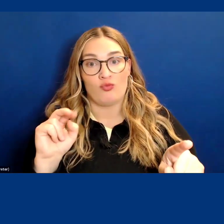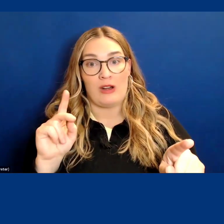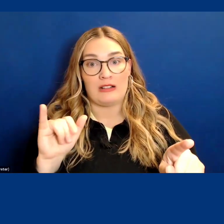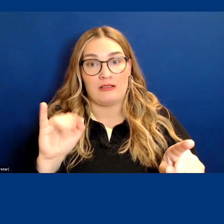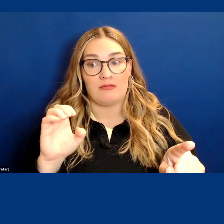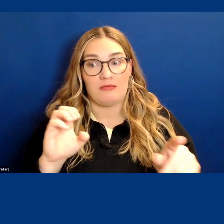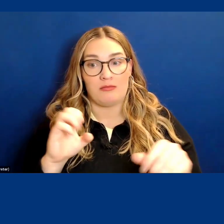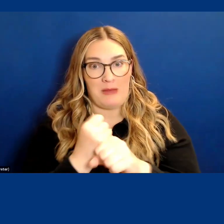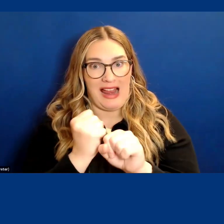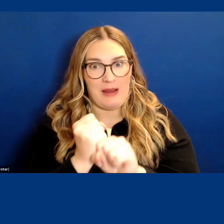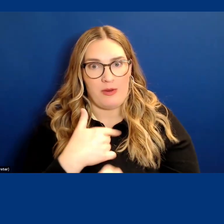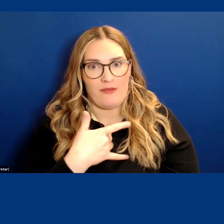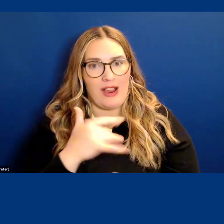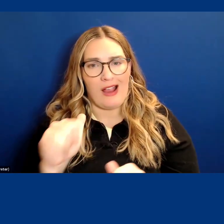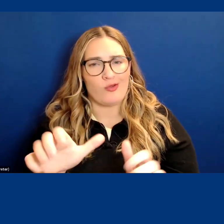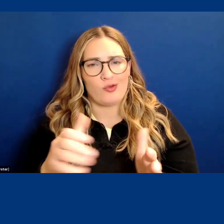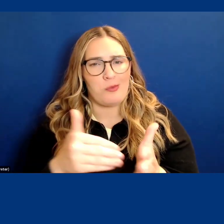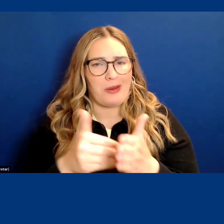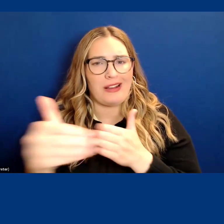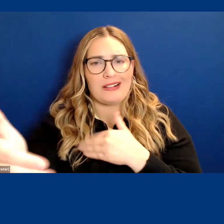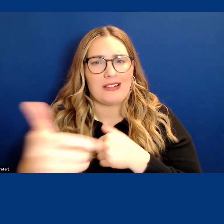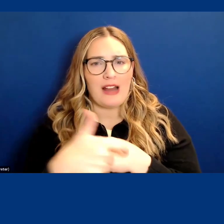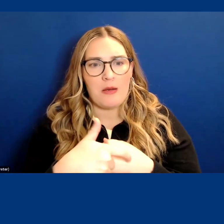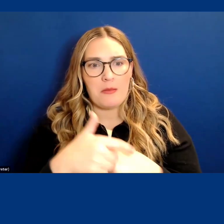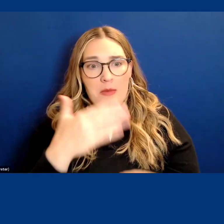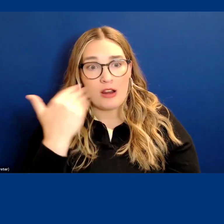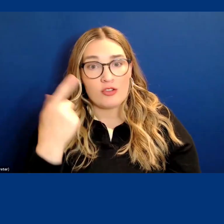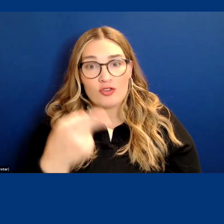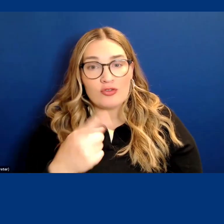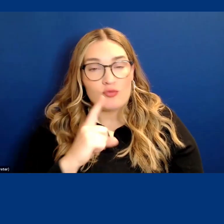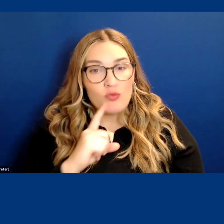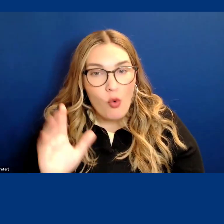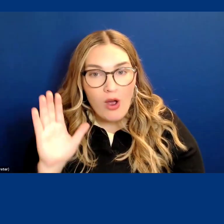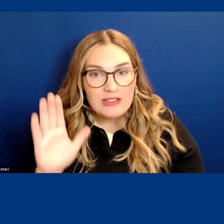it a million times because she's awesome but